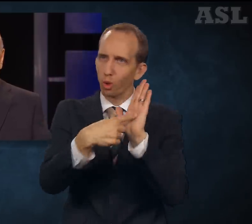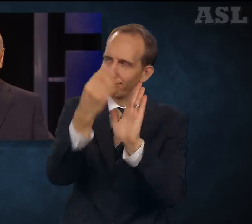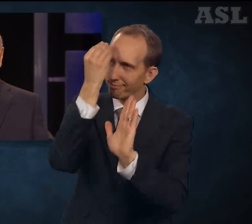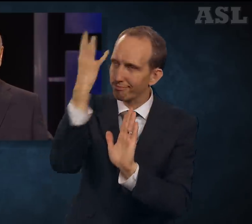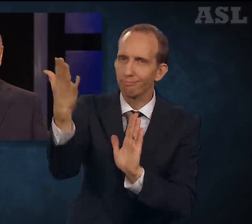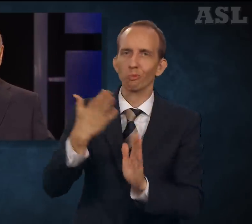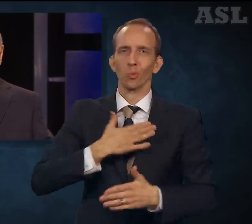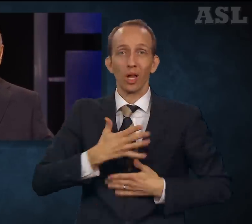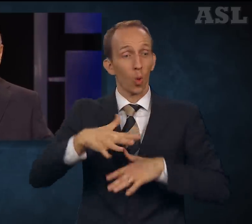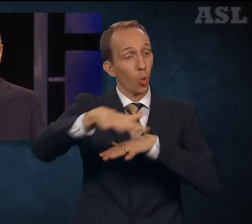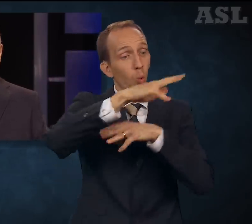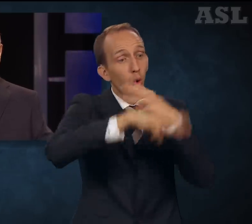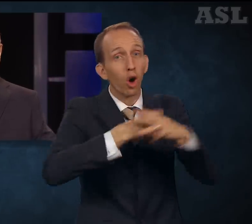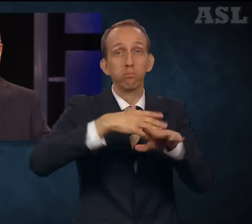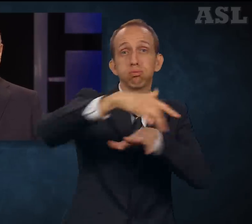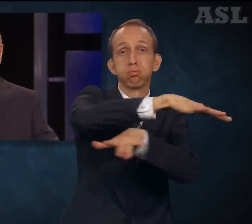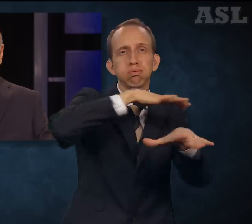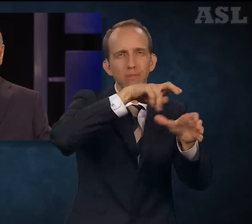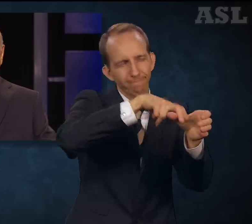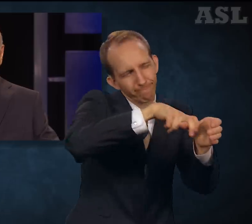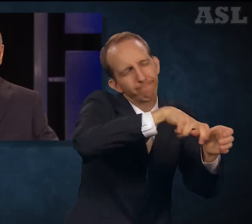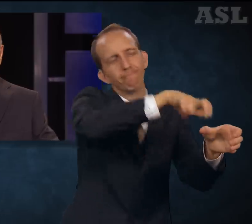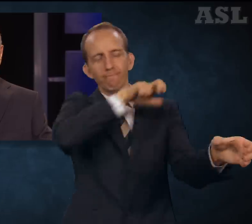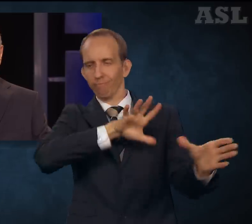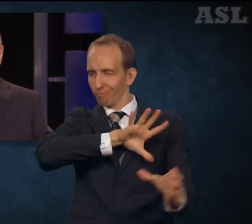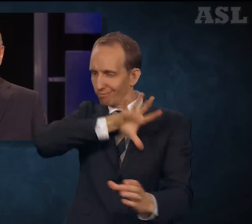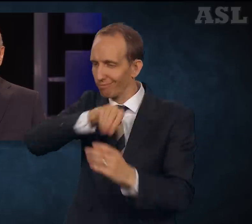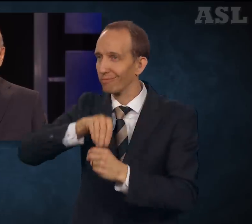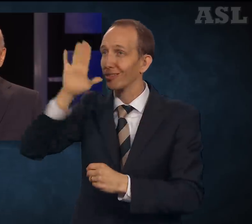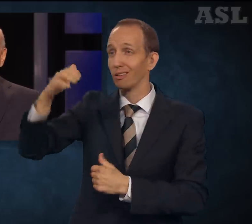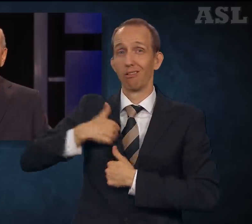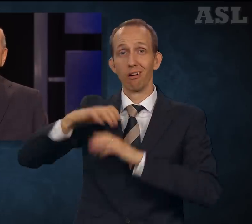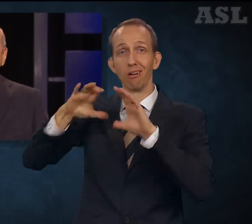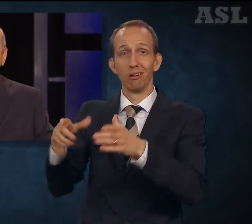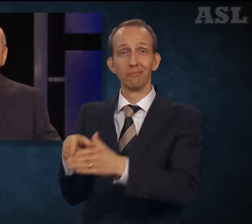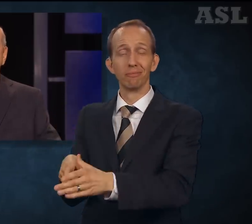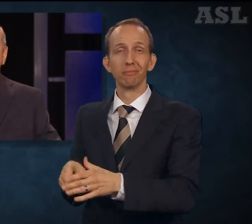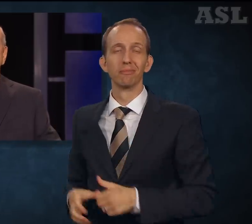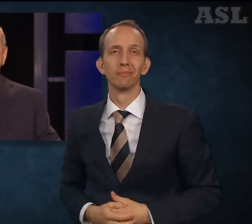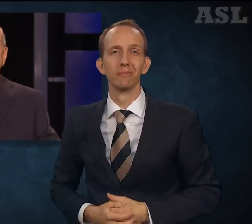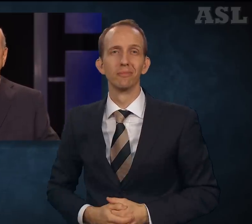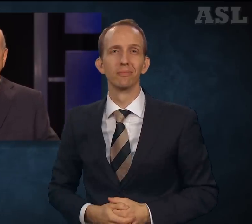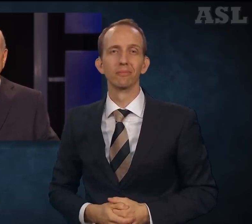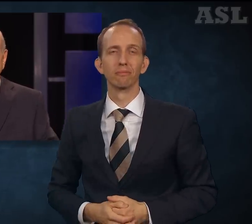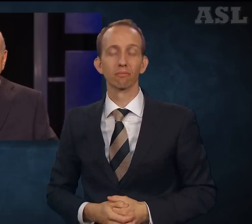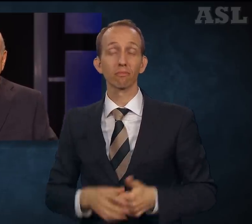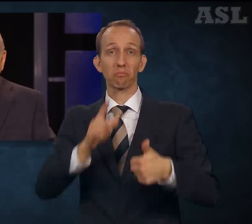AWAY FROM THE WORLD IN ORDER